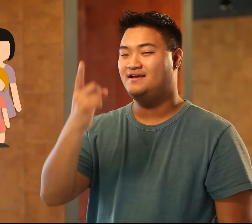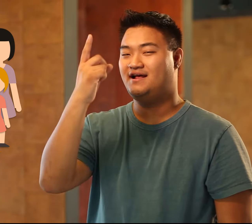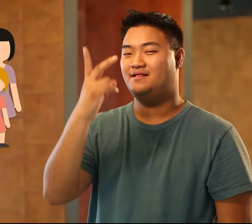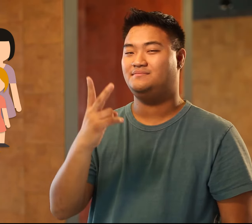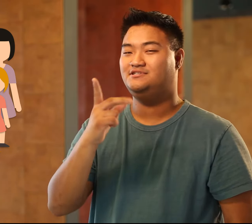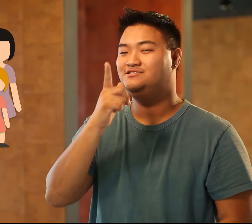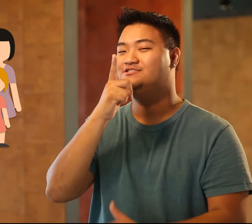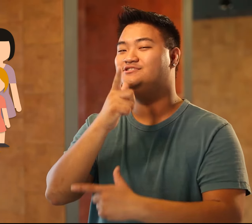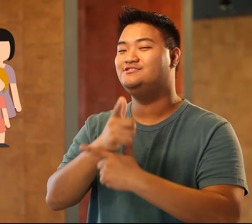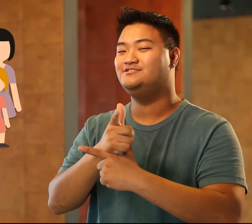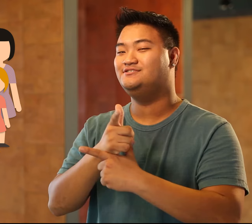half sister